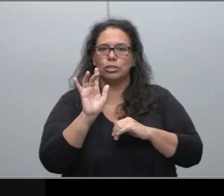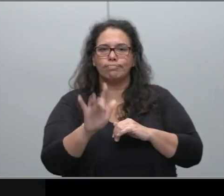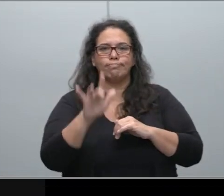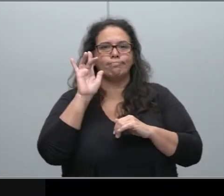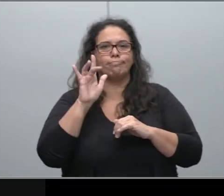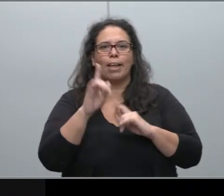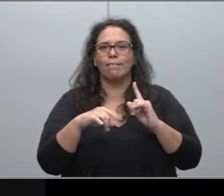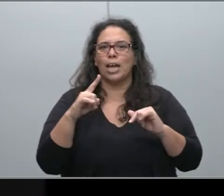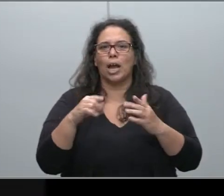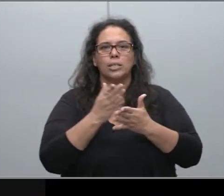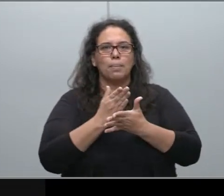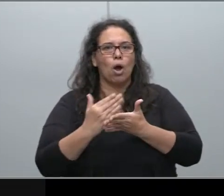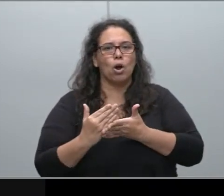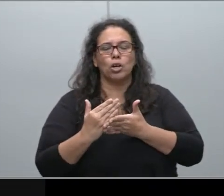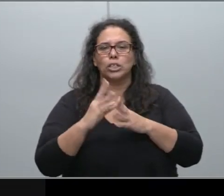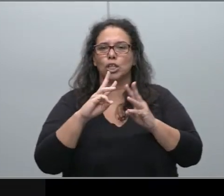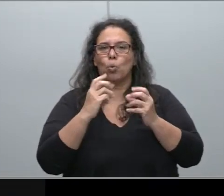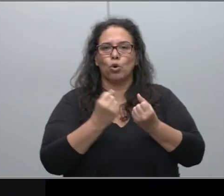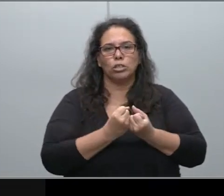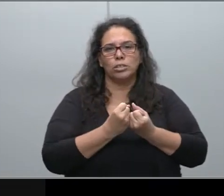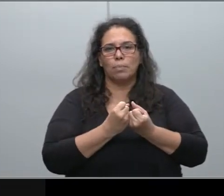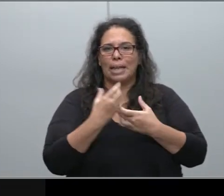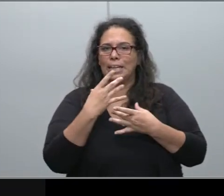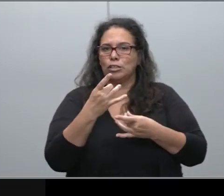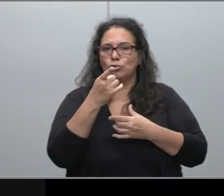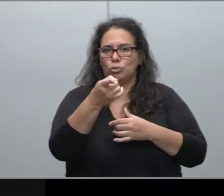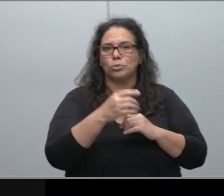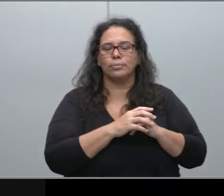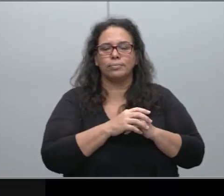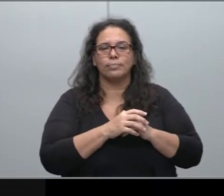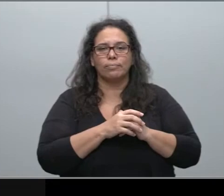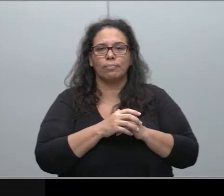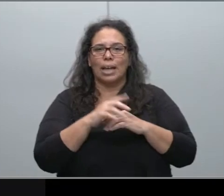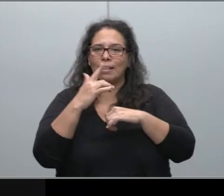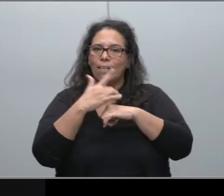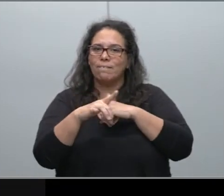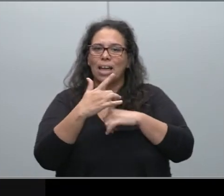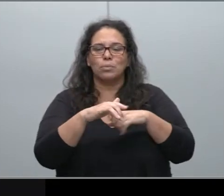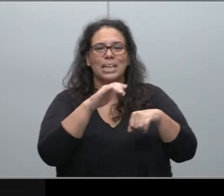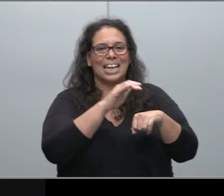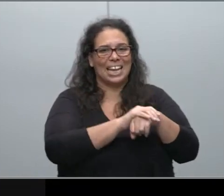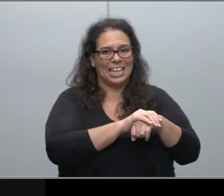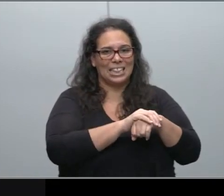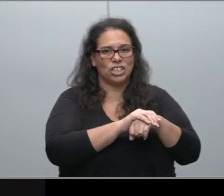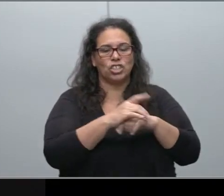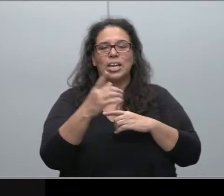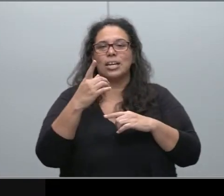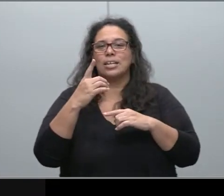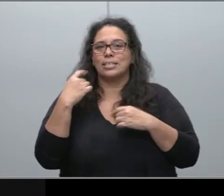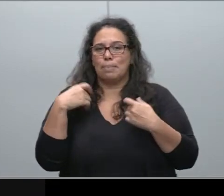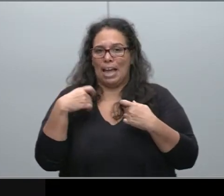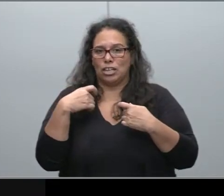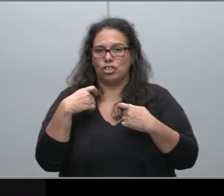She's giving you some suggestions and some actions to take by calling Mrs. Polizzi.